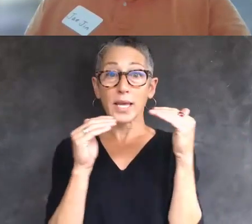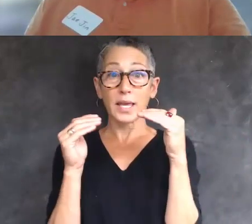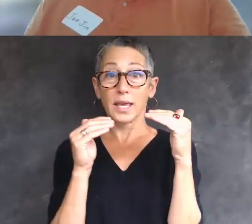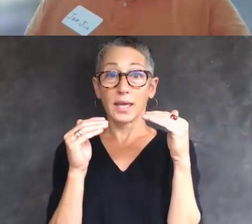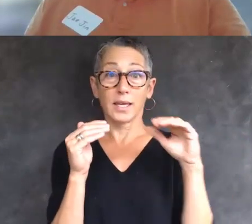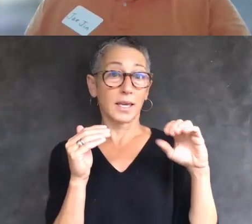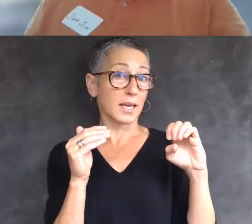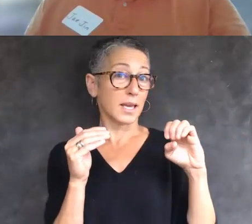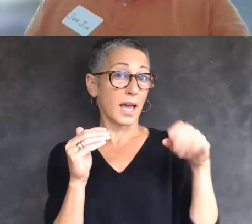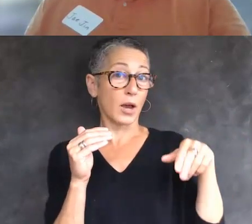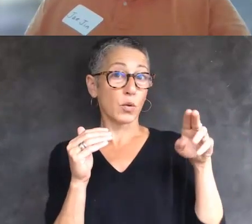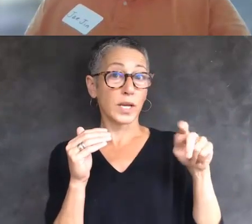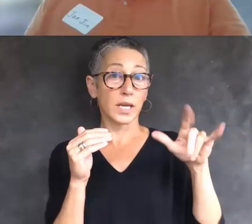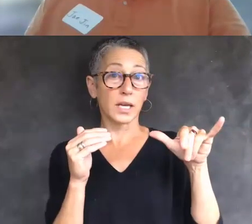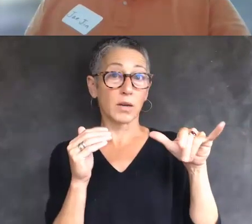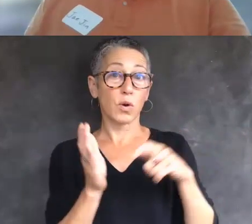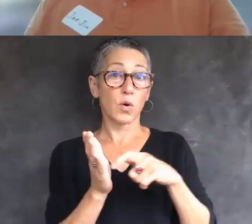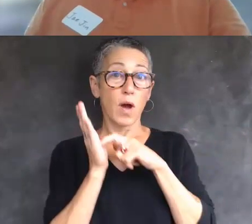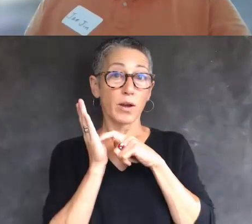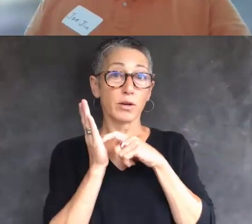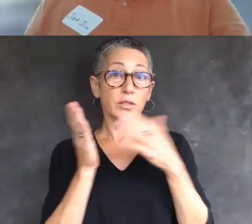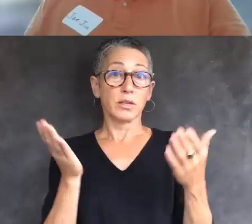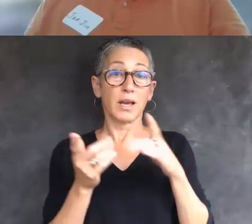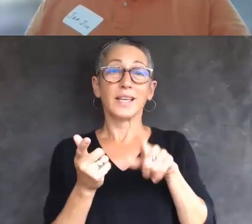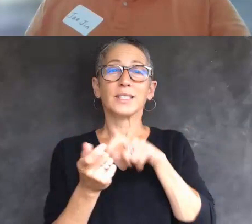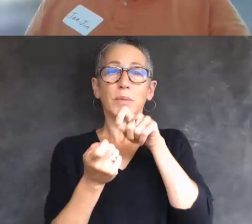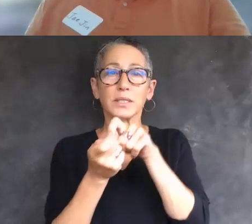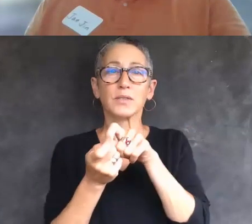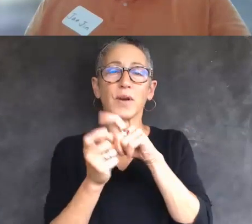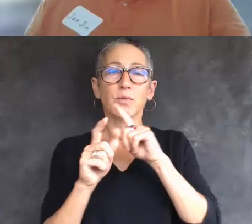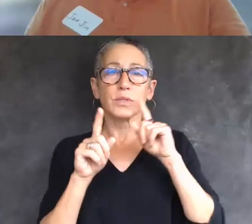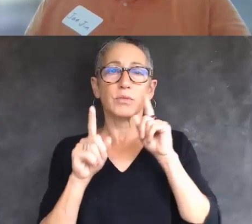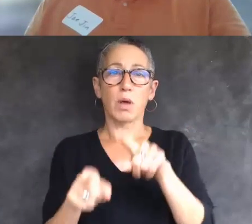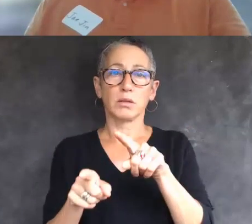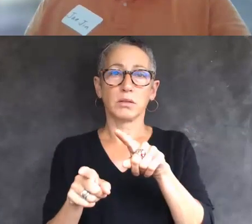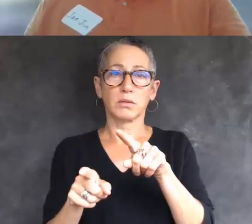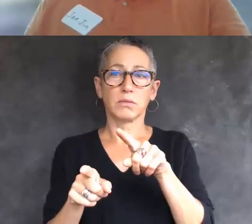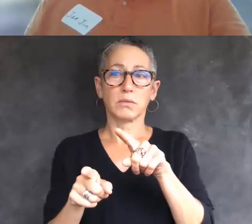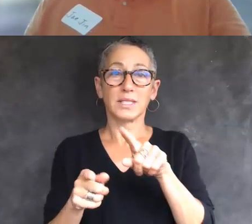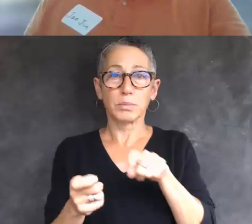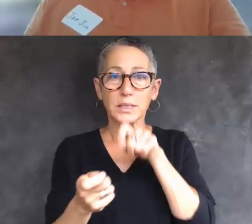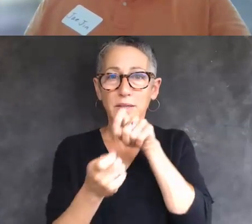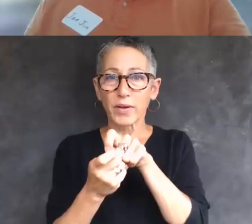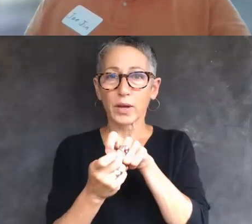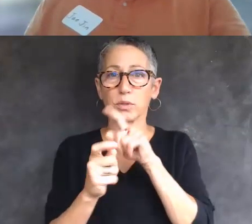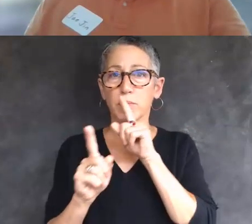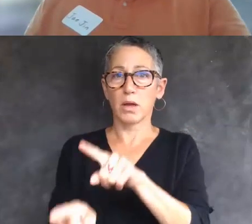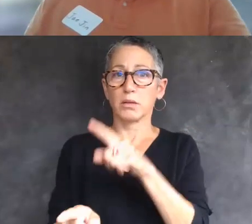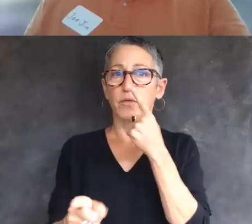at times a specified response to certain groups and communities because everyone's needs are not the same.